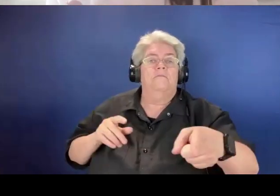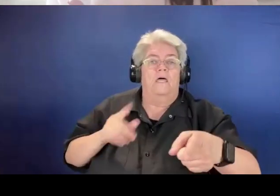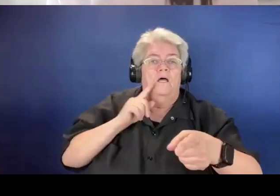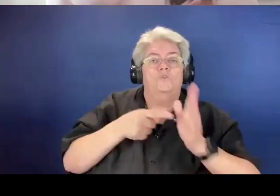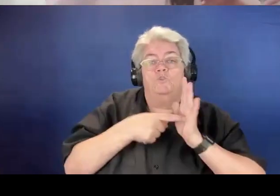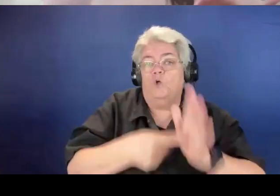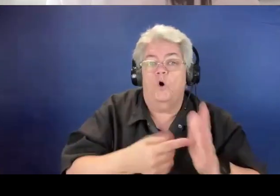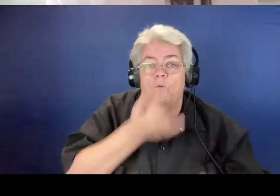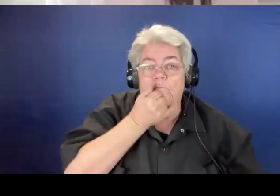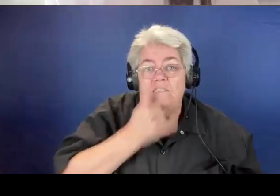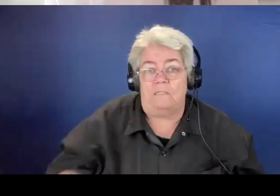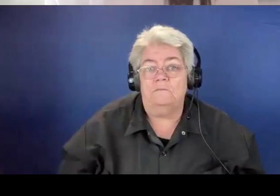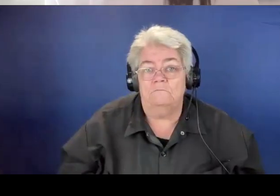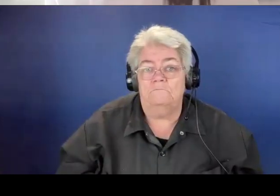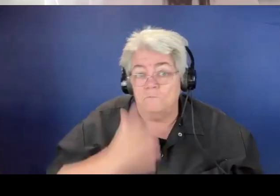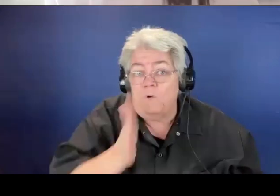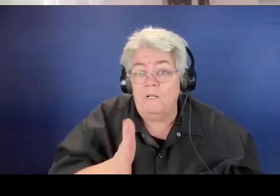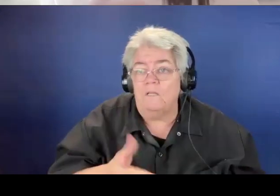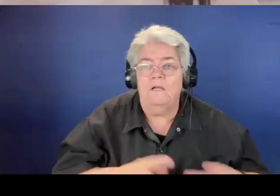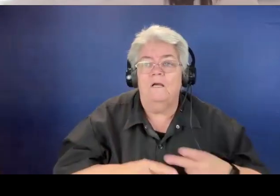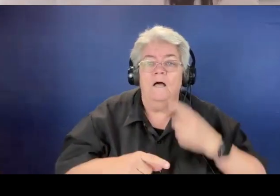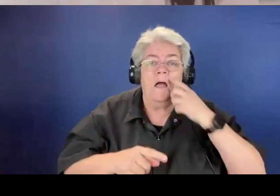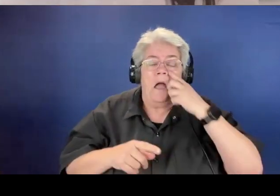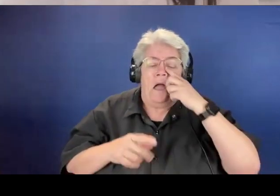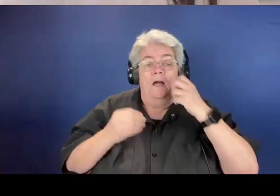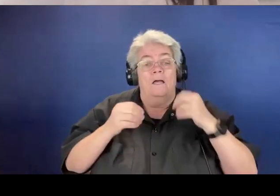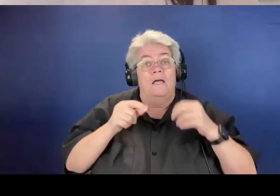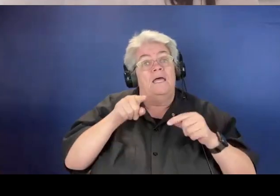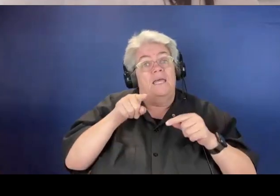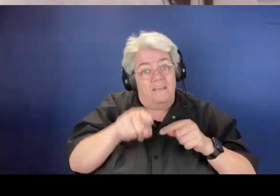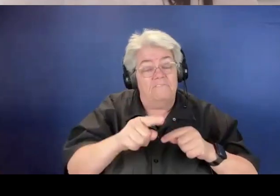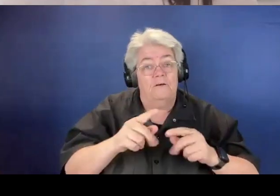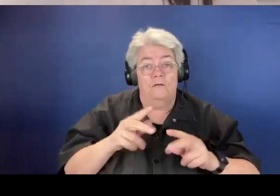of language impairments in both languages and likely standardized